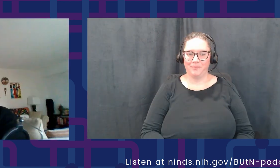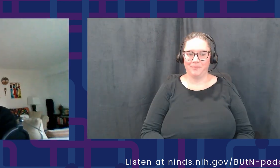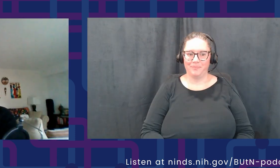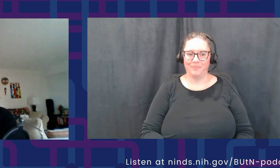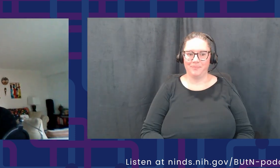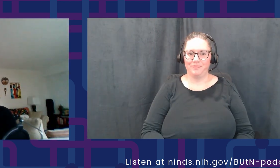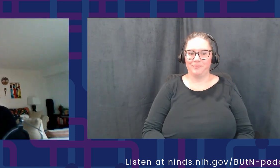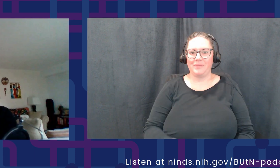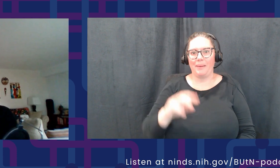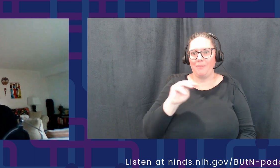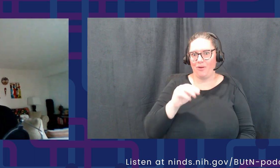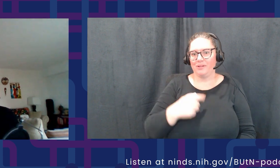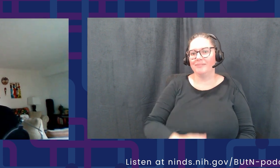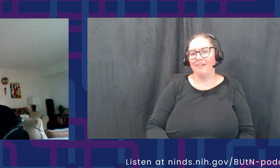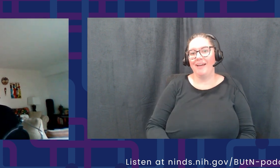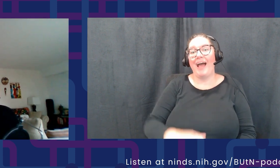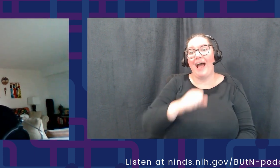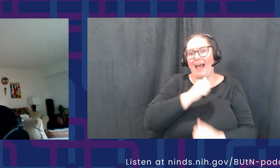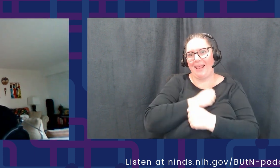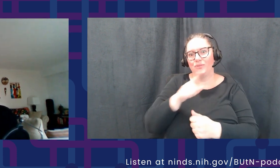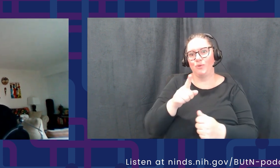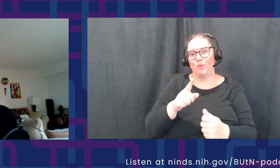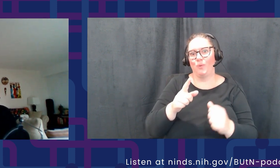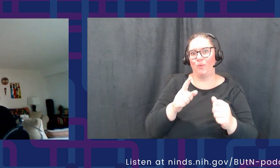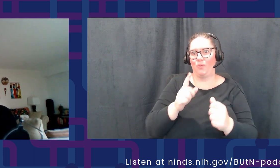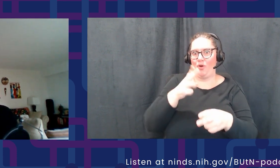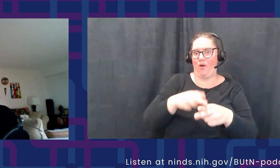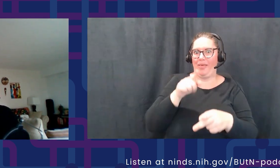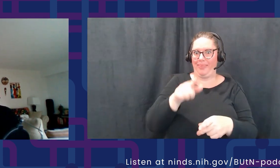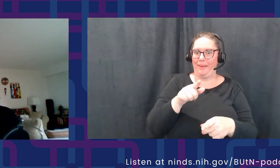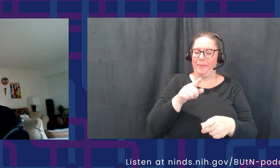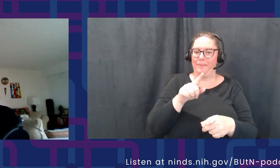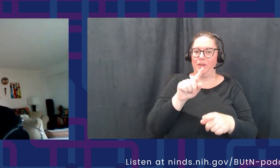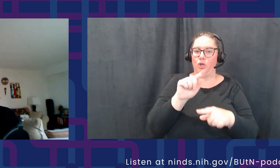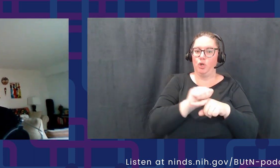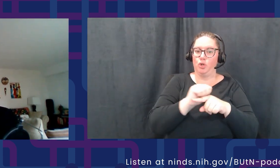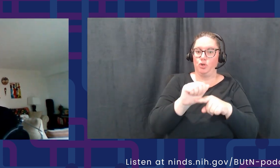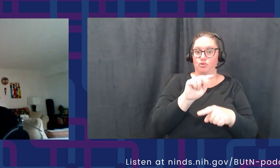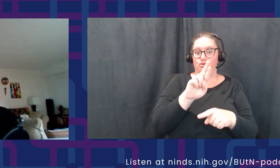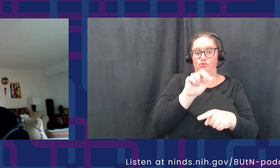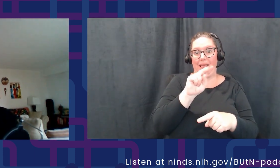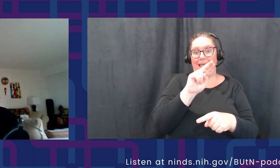Marguerite Matthews: I love that you called them trainee ambassadors. I think that's important seeing them as just as capable of sharing